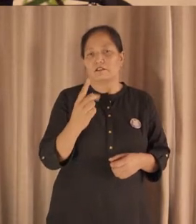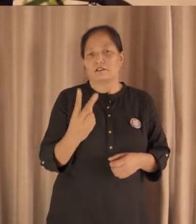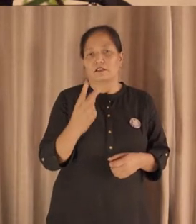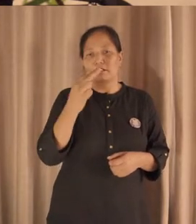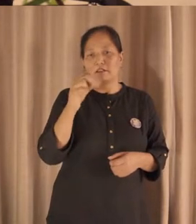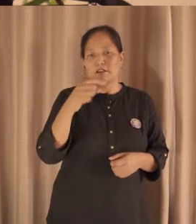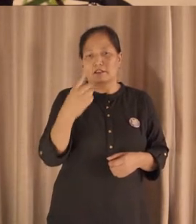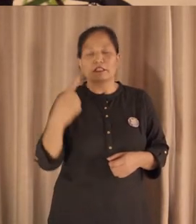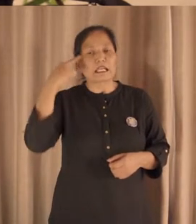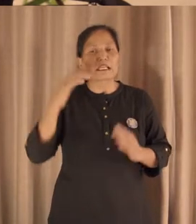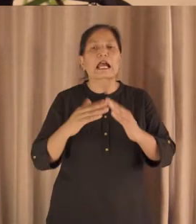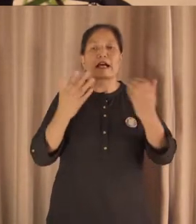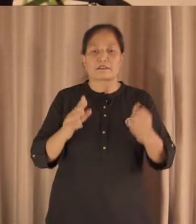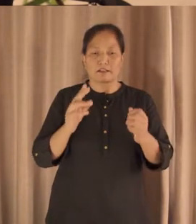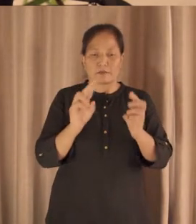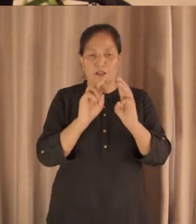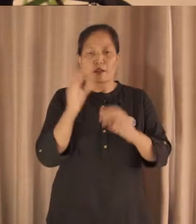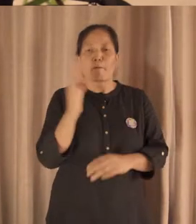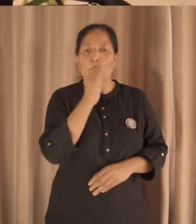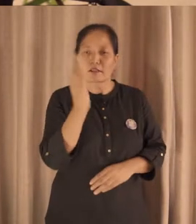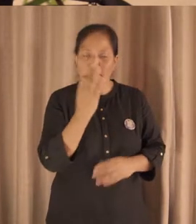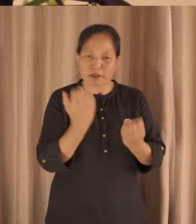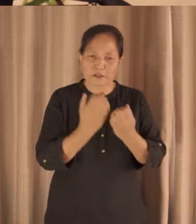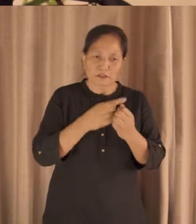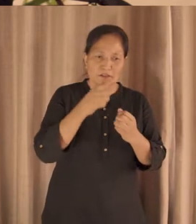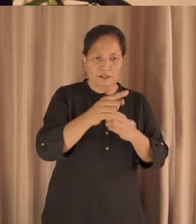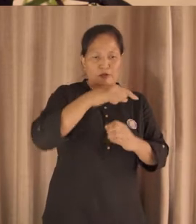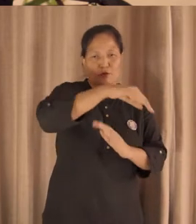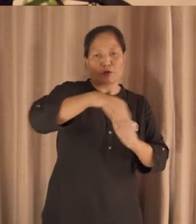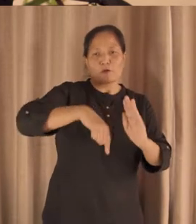or develop text books as to how we understand development, I think there is also the question